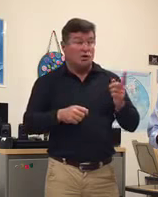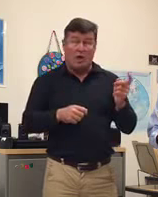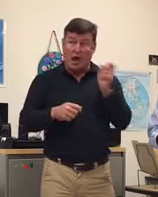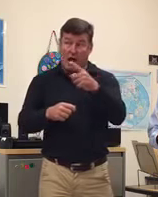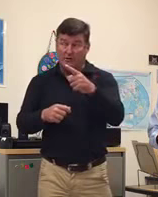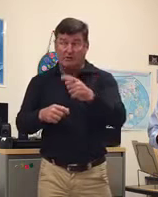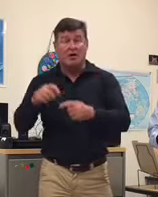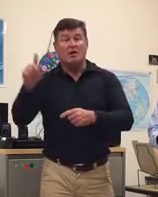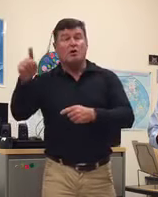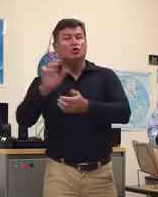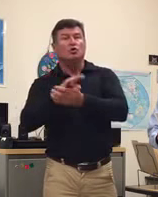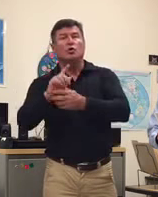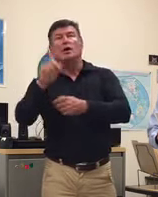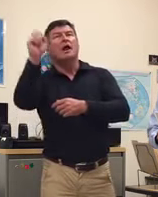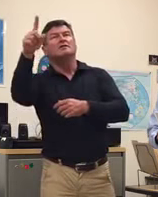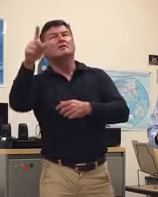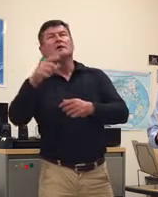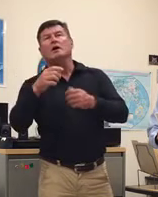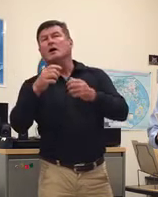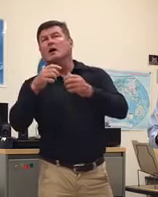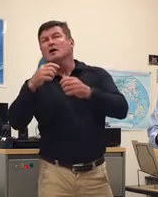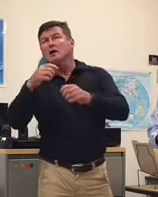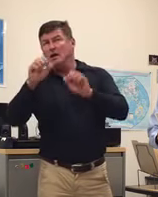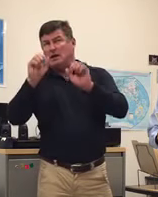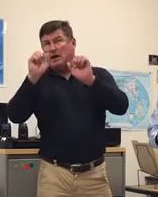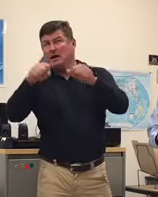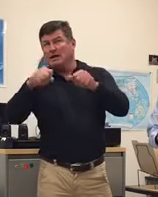for a ruling that says that because of certain